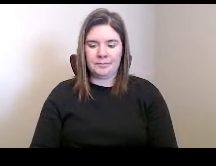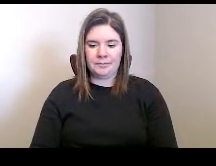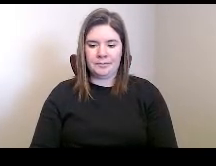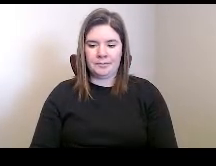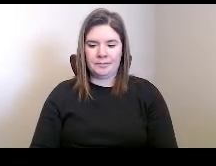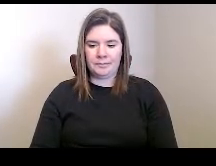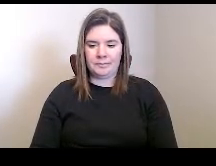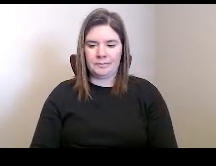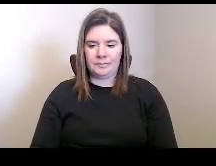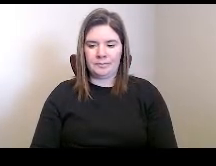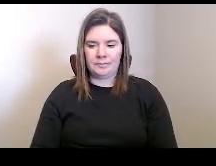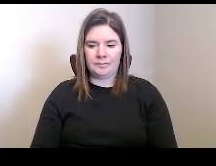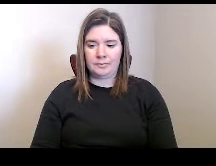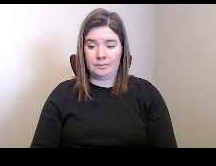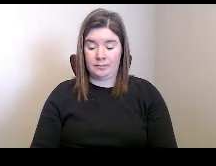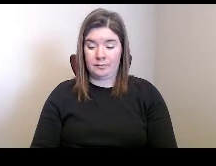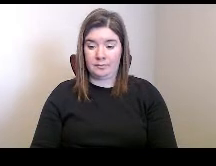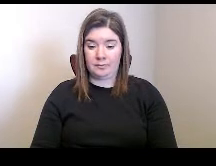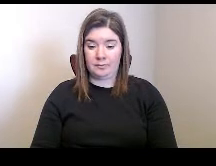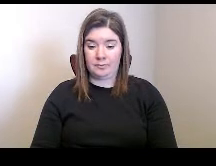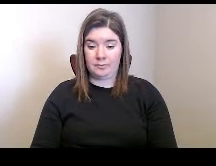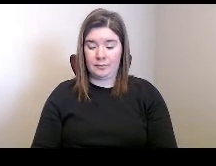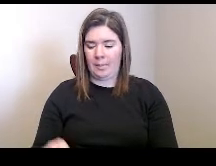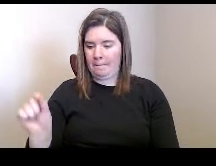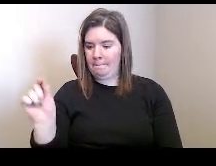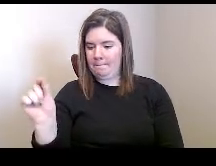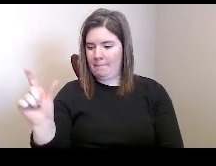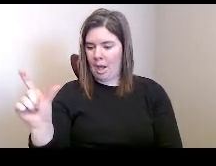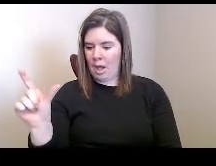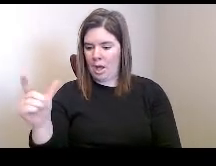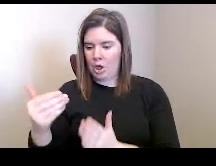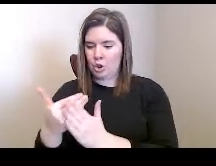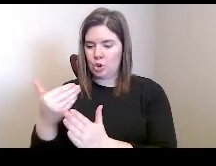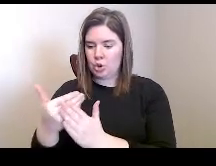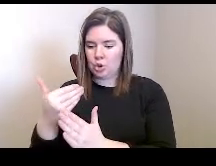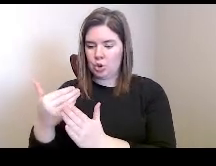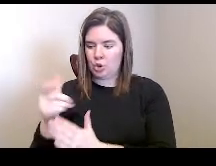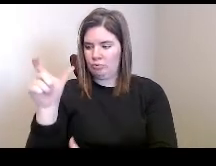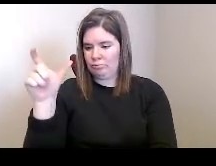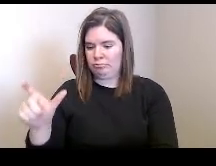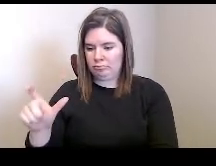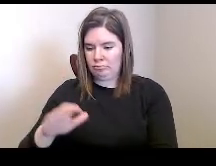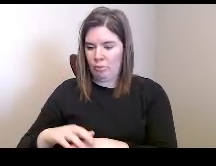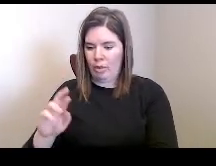Now that does open up a new pane on the righthand side, and you can tab over to this if you are